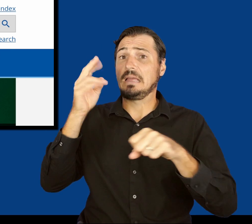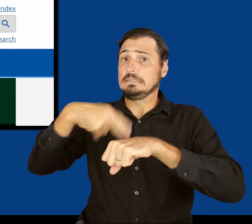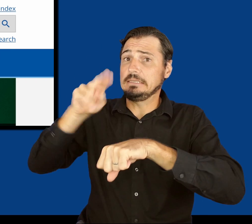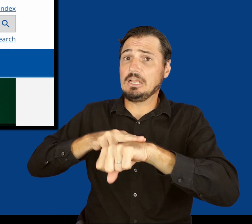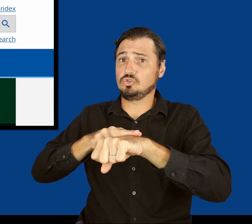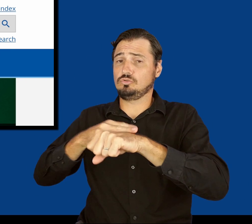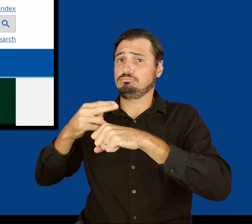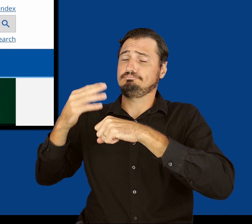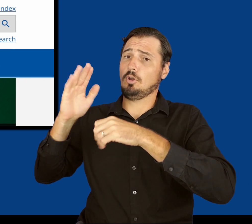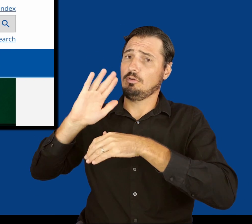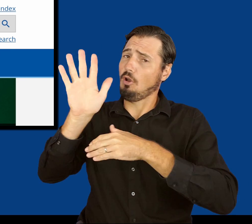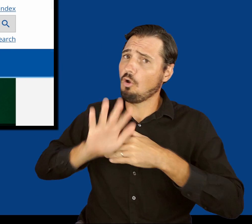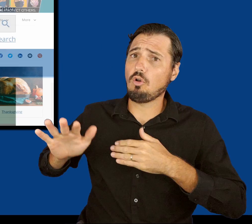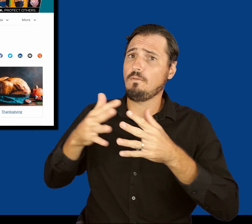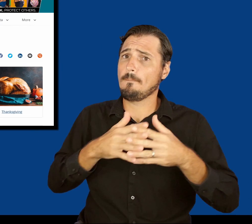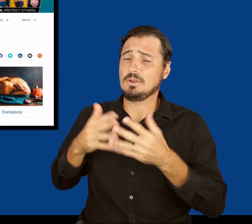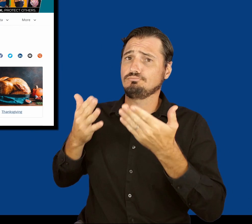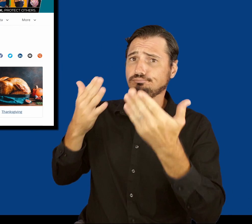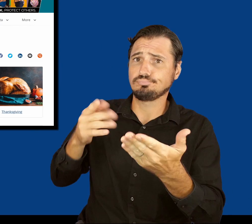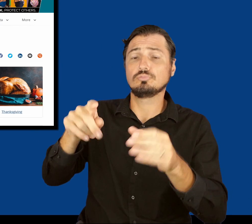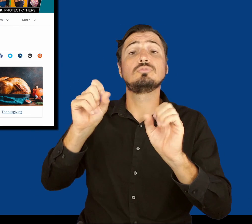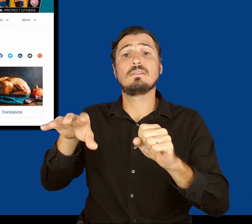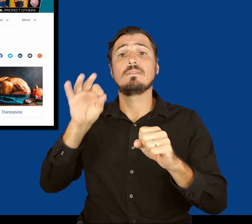celebrations at cdc.gov